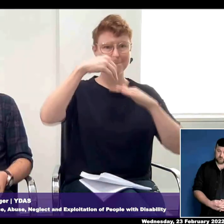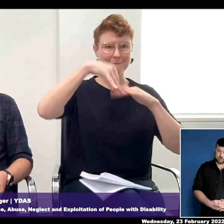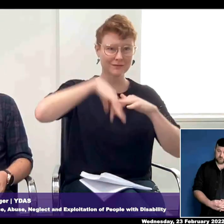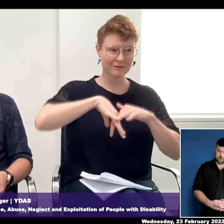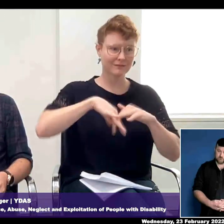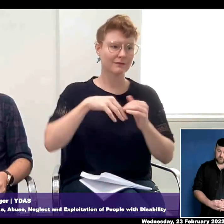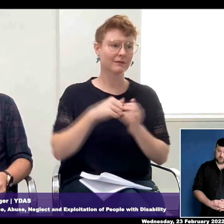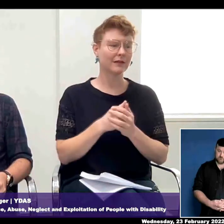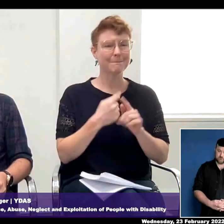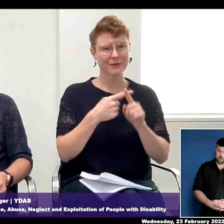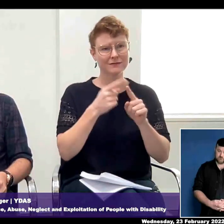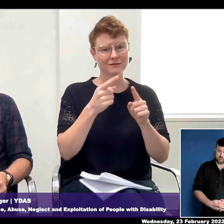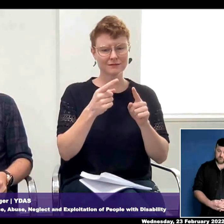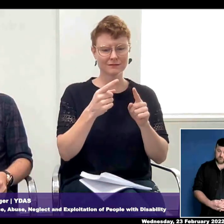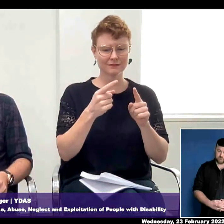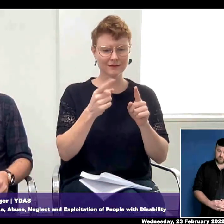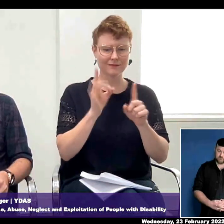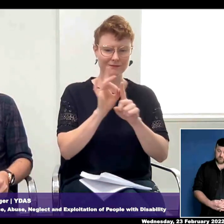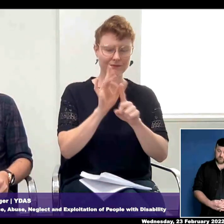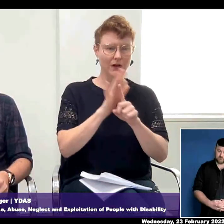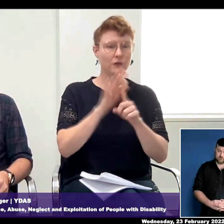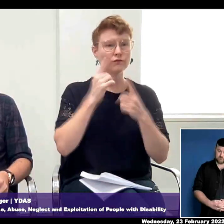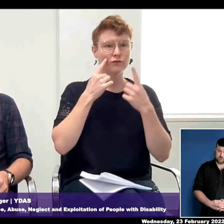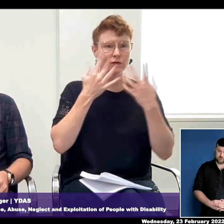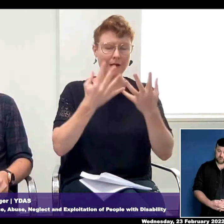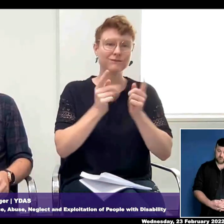We want to see more lived experience embedded and enmeshed within the